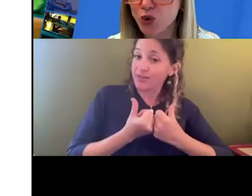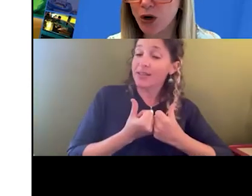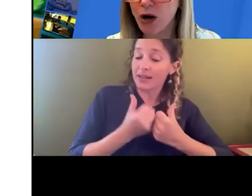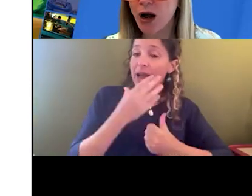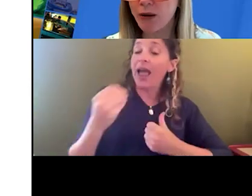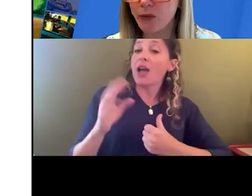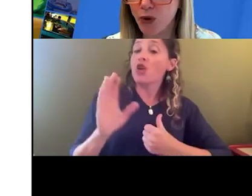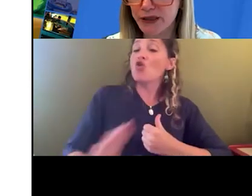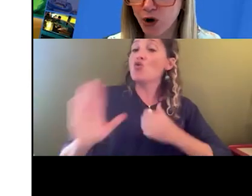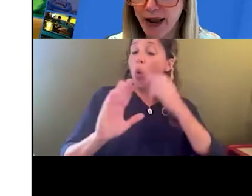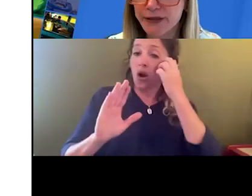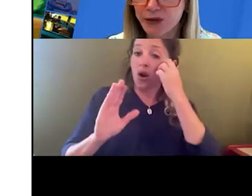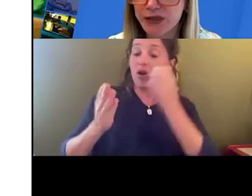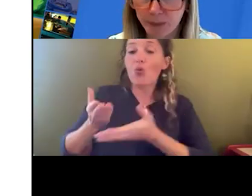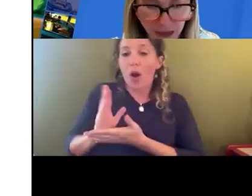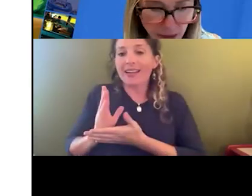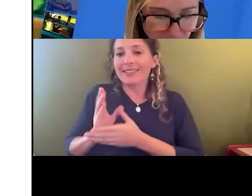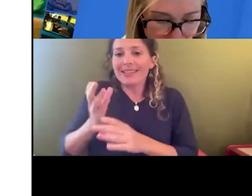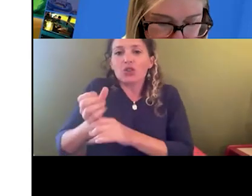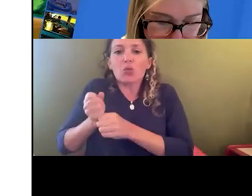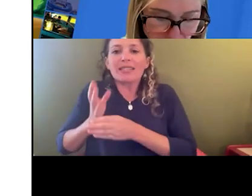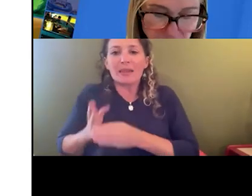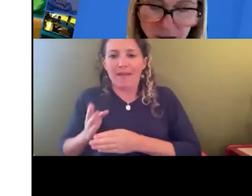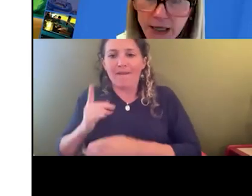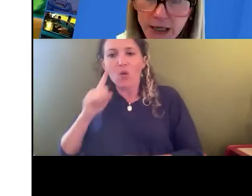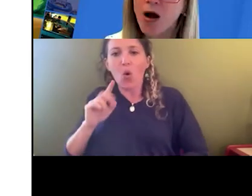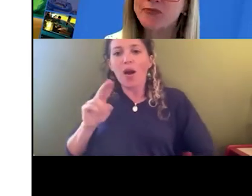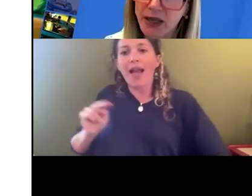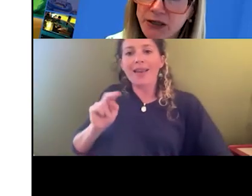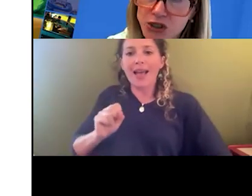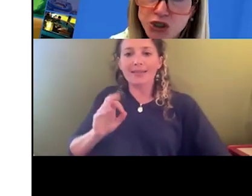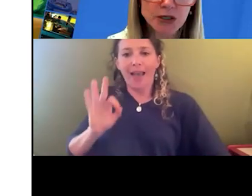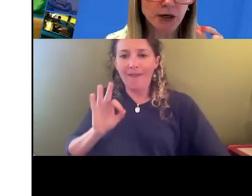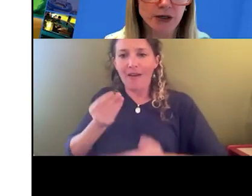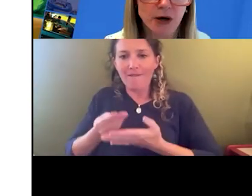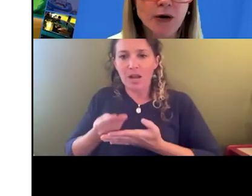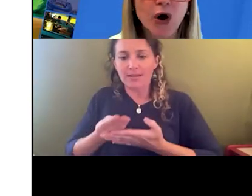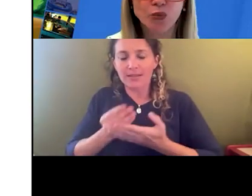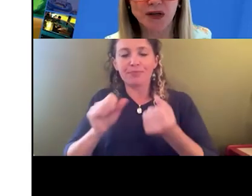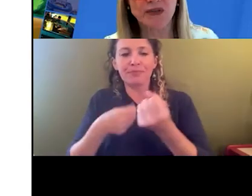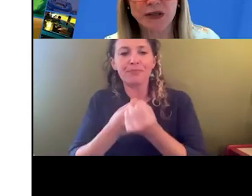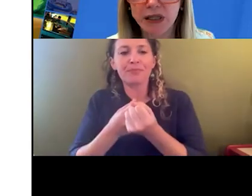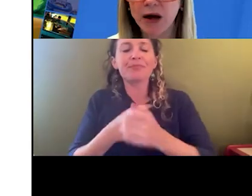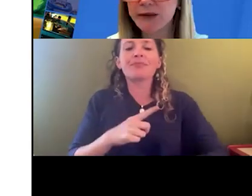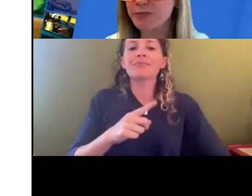your rights are as a recipient of NSF funds. In addition, not on one of these slides,